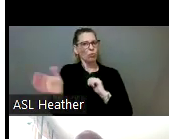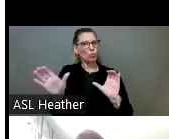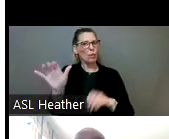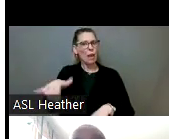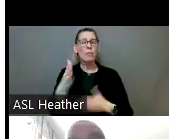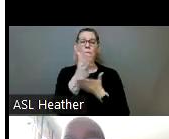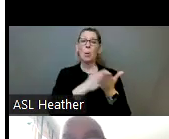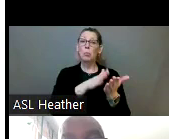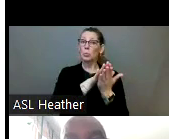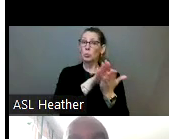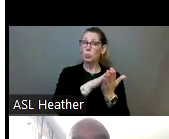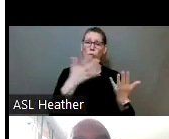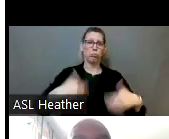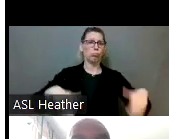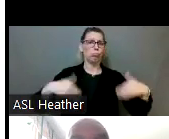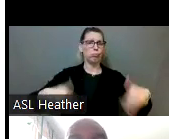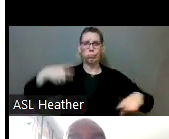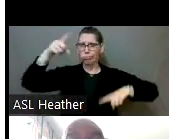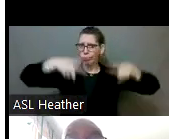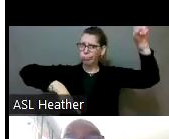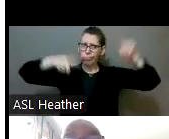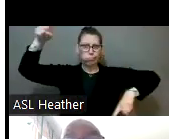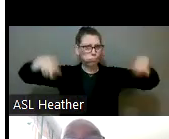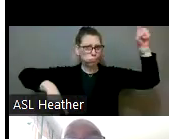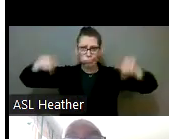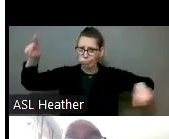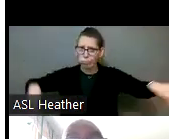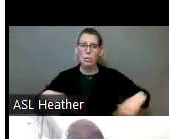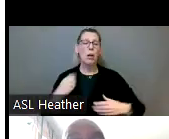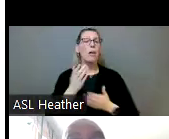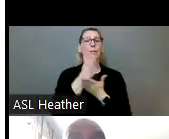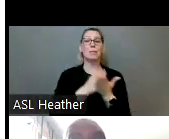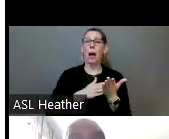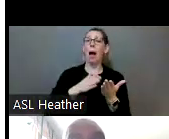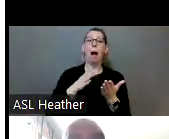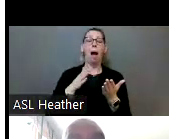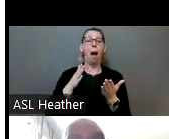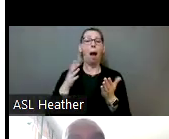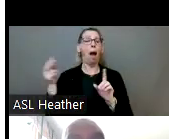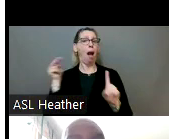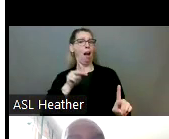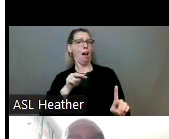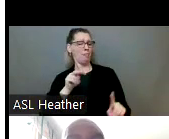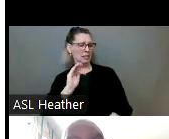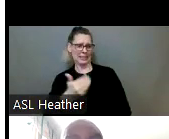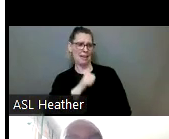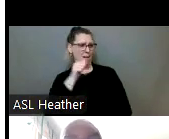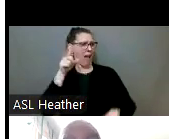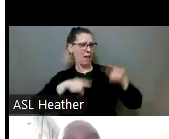are very diverse or even schools that may not on the outside seem as diverse but do